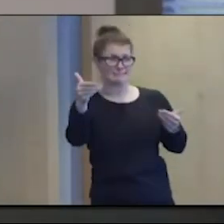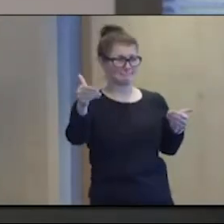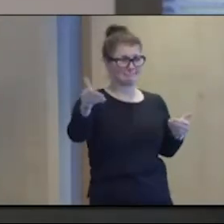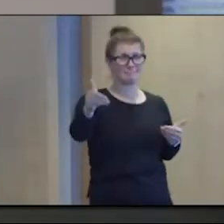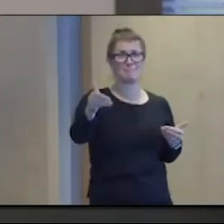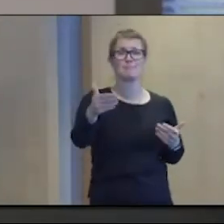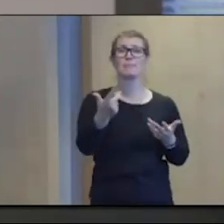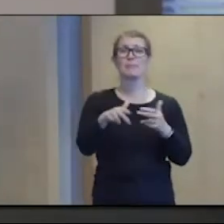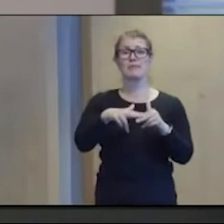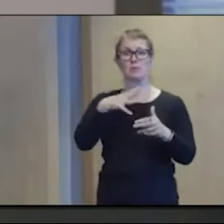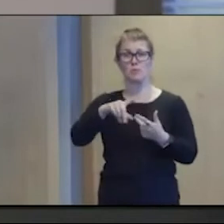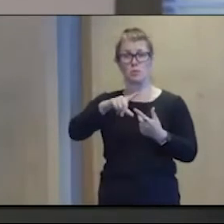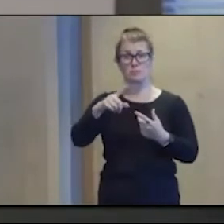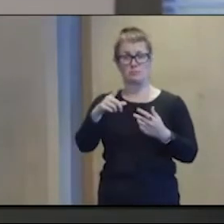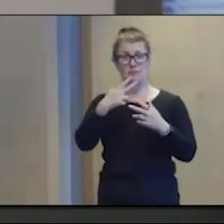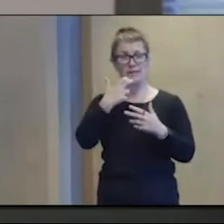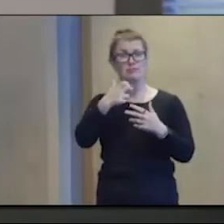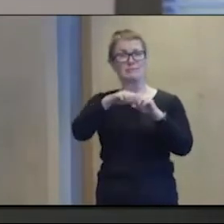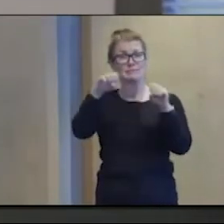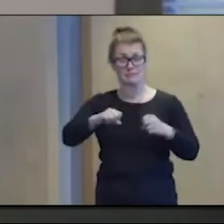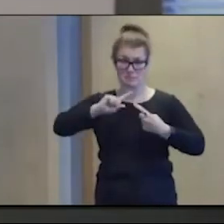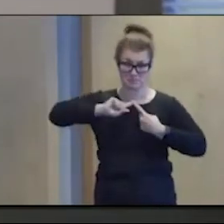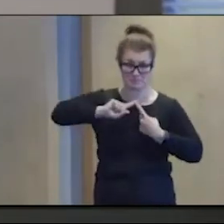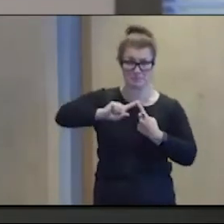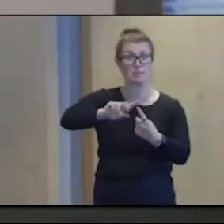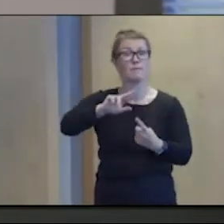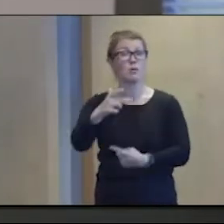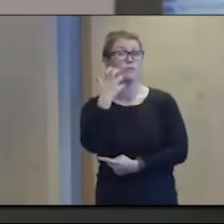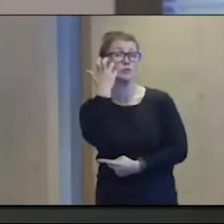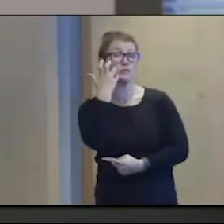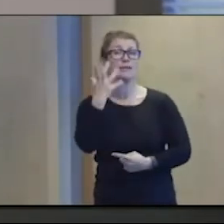and secure electricity system in the future we do have to think about that question.